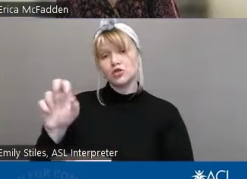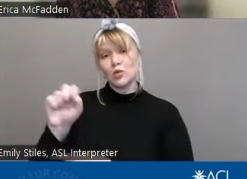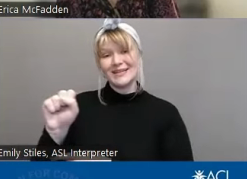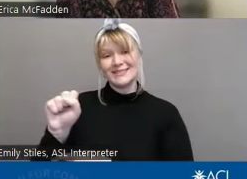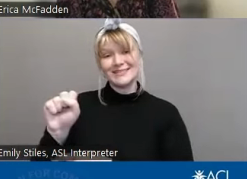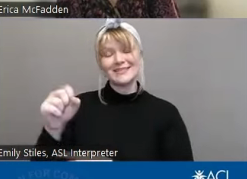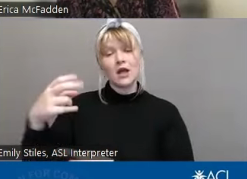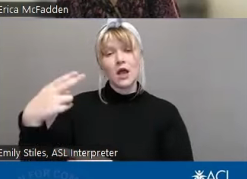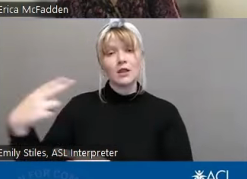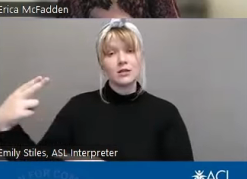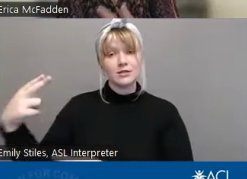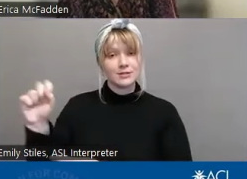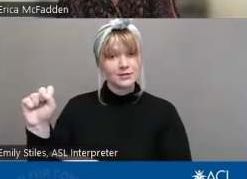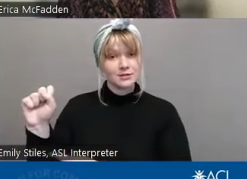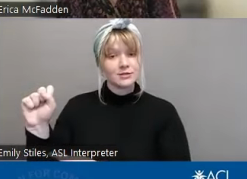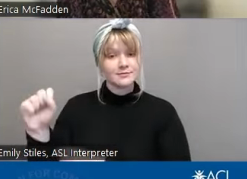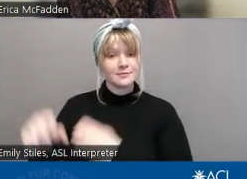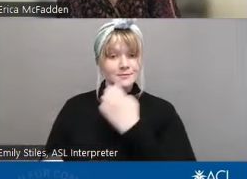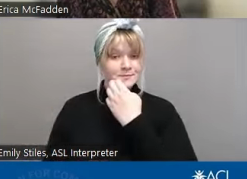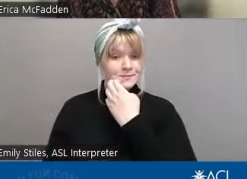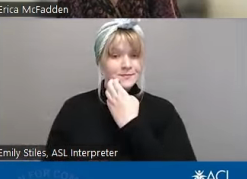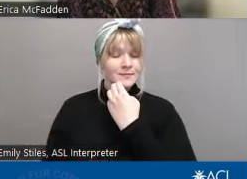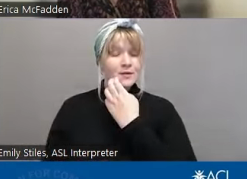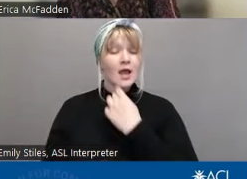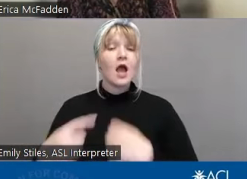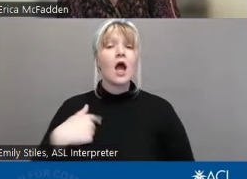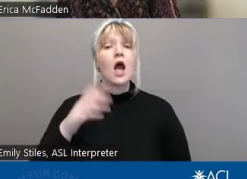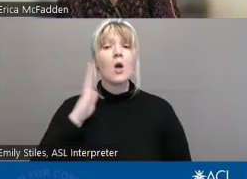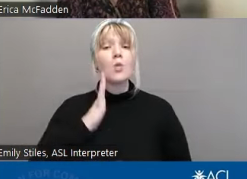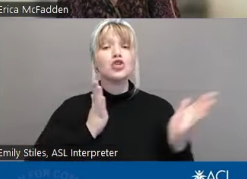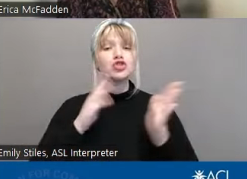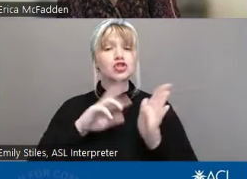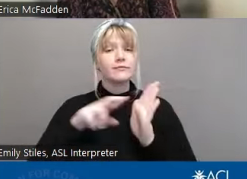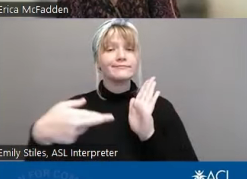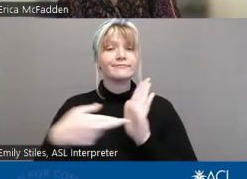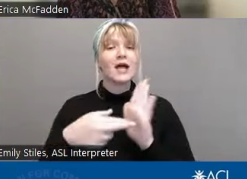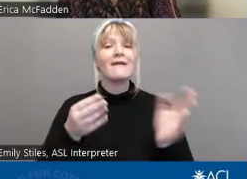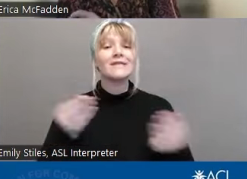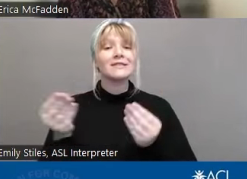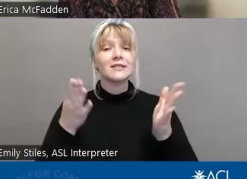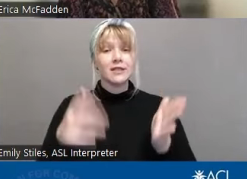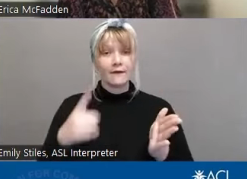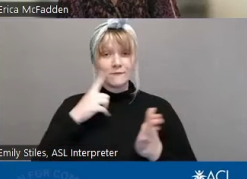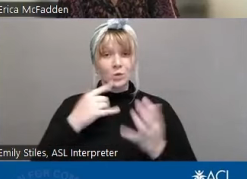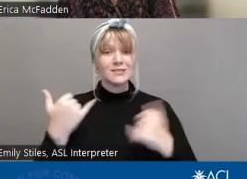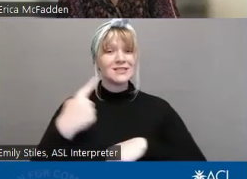I will be serving as the facilitator for today's webinar, and it's a privilege to have so many